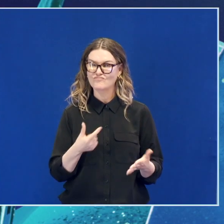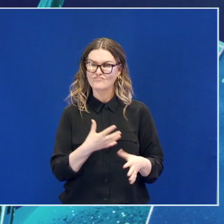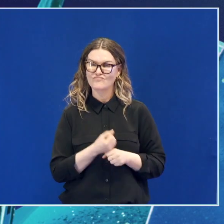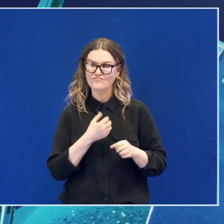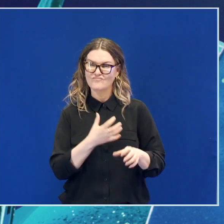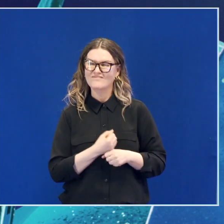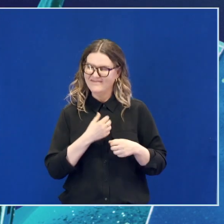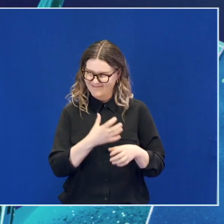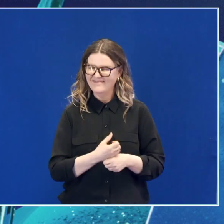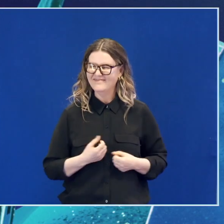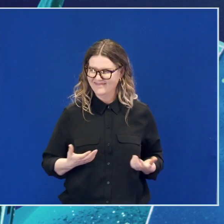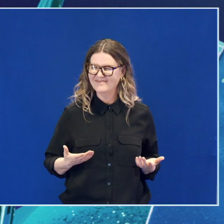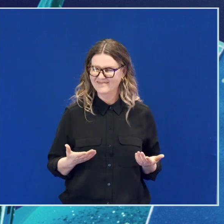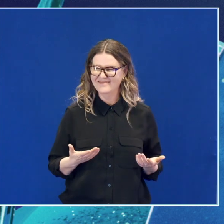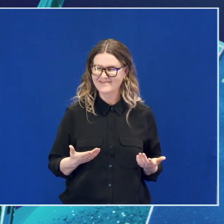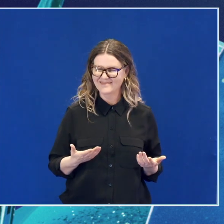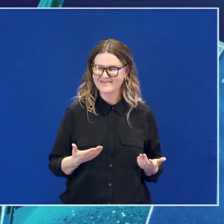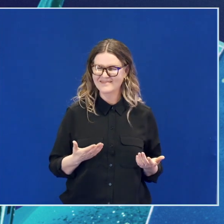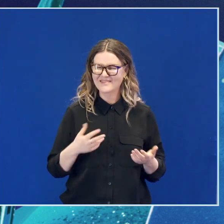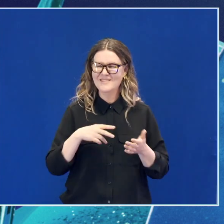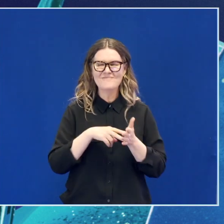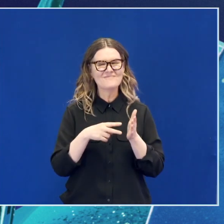and not be struggling to take down notes as you go.